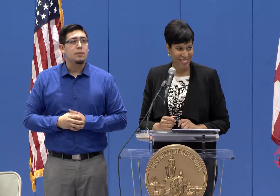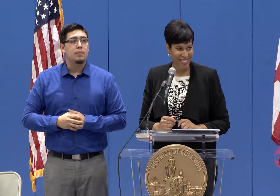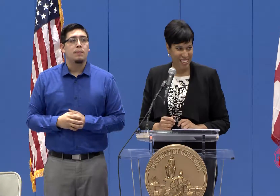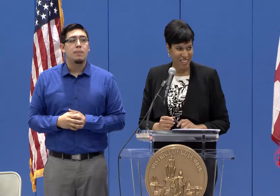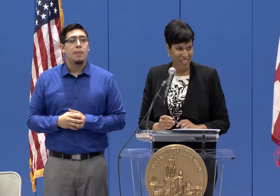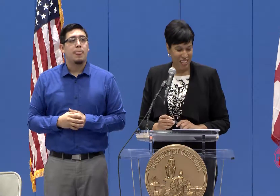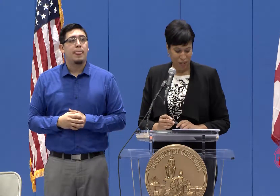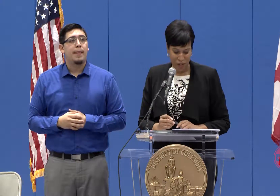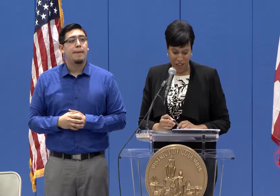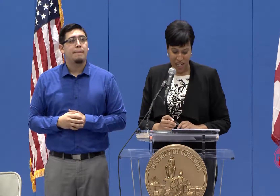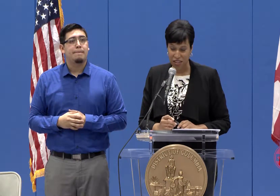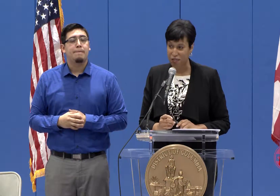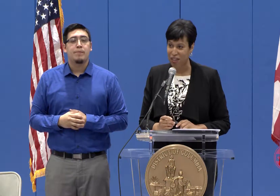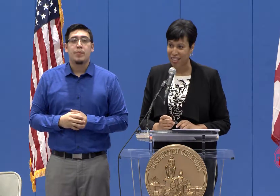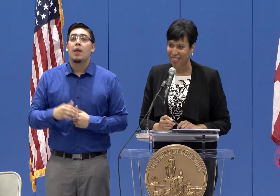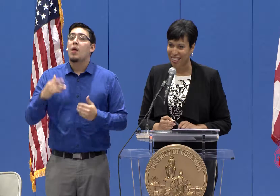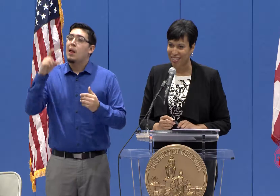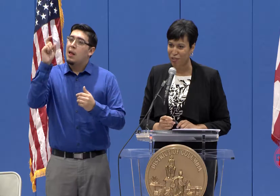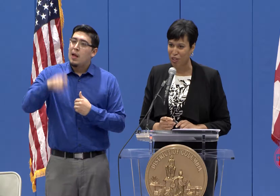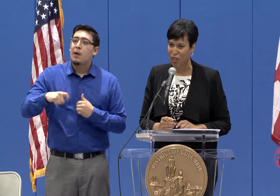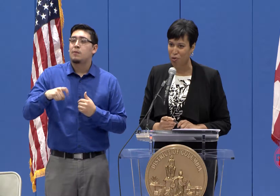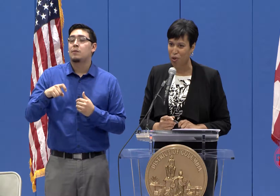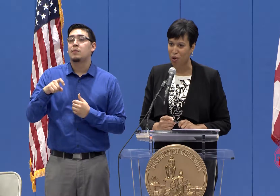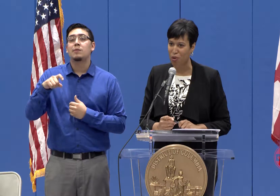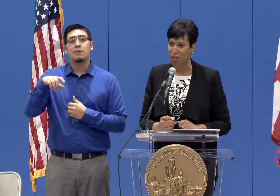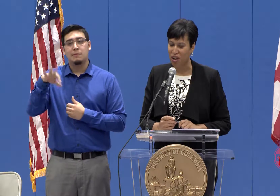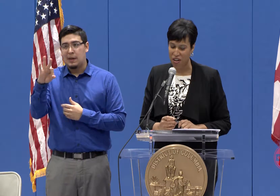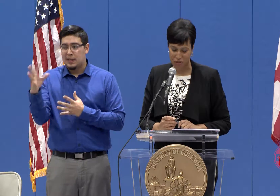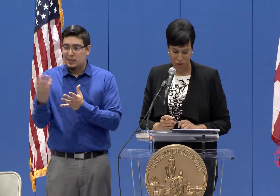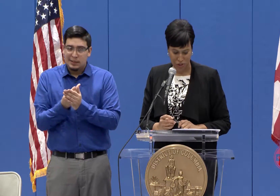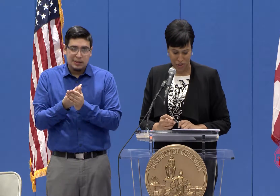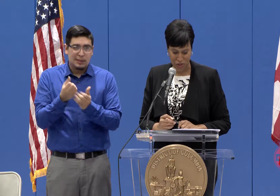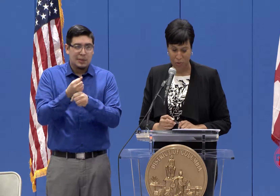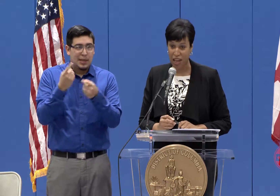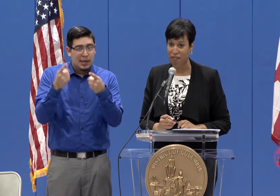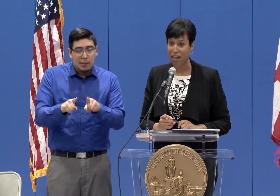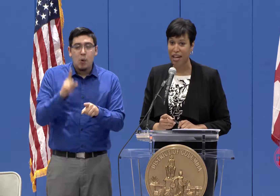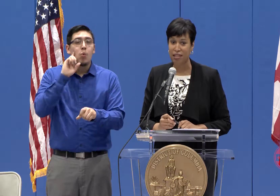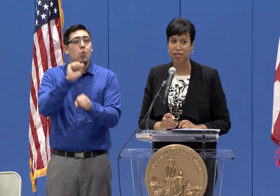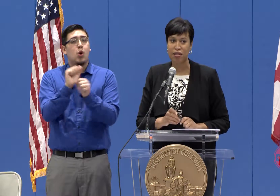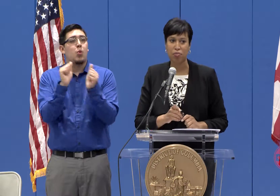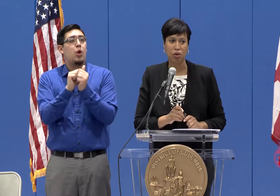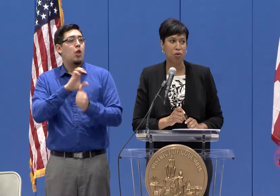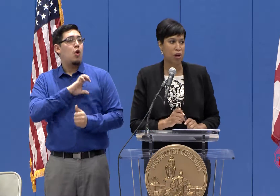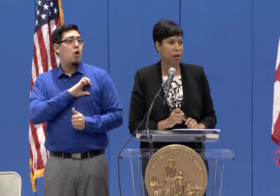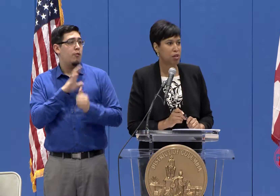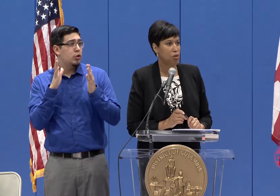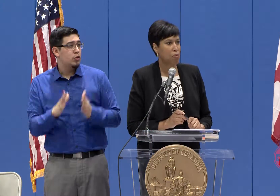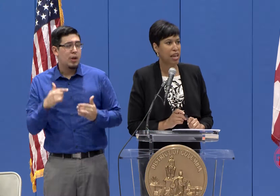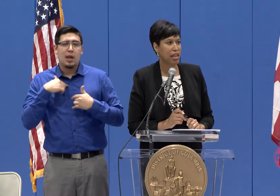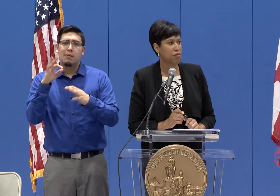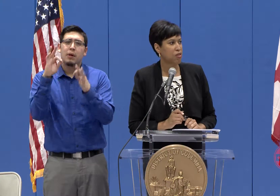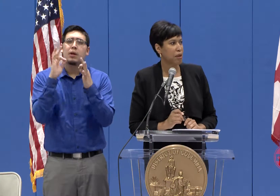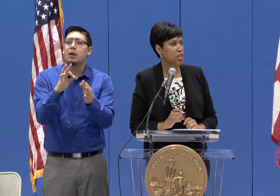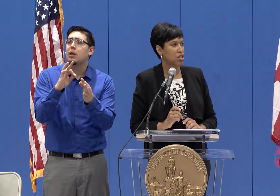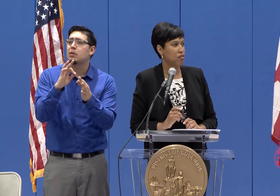WE'VE GOT THE FUNDING. WE'RE GOING TO WORK WITH THE OFFICERS. WE HAVE AN EXCELLENT PROGRAM THAT WILL MAKE INFORMATION